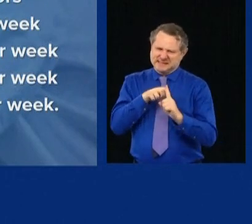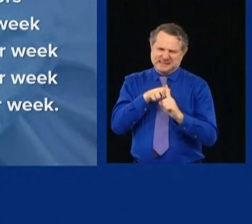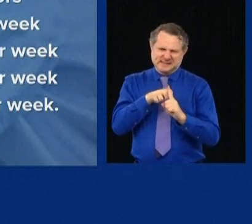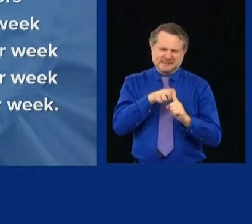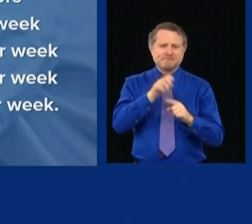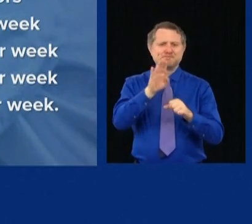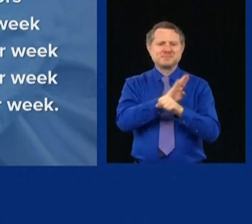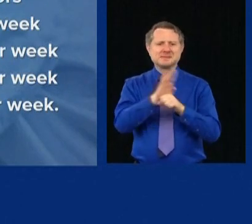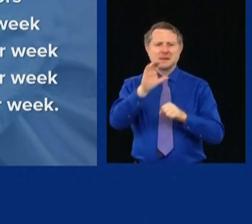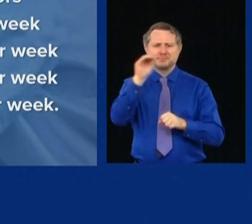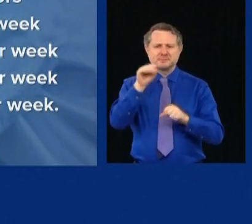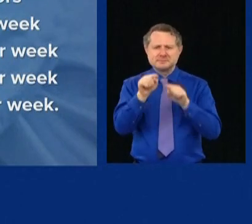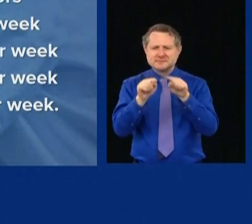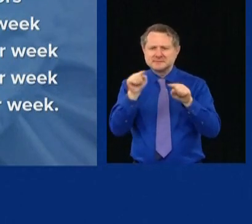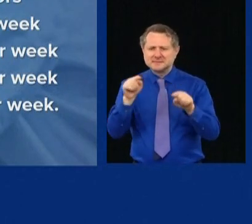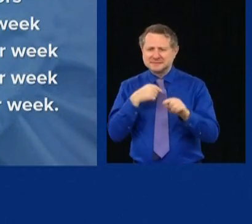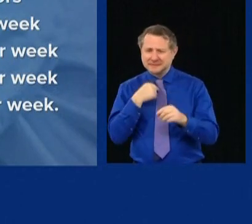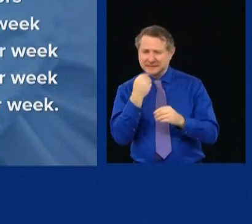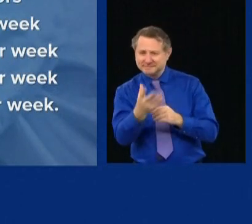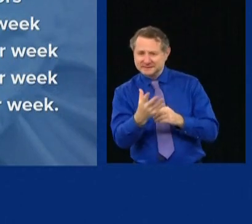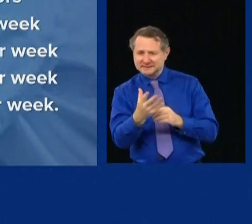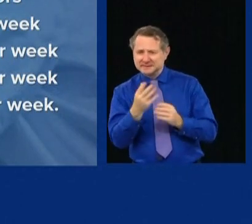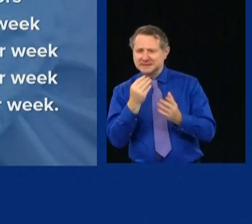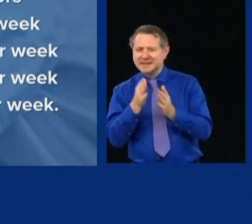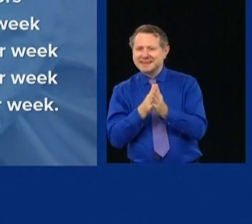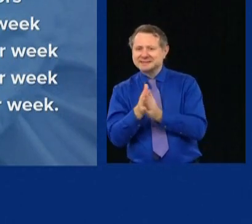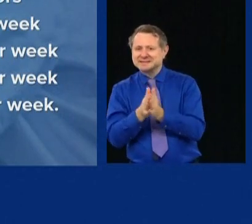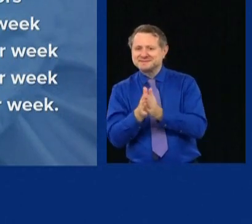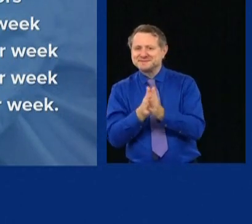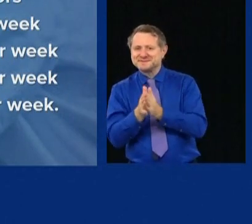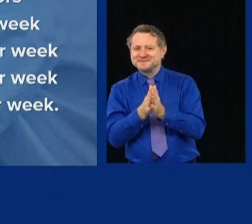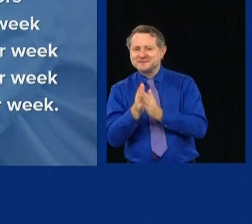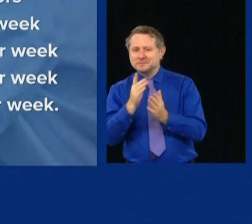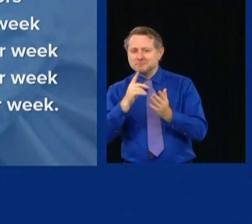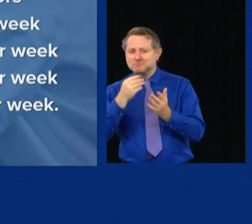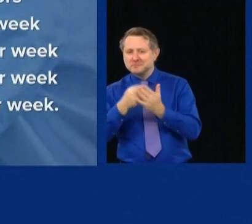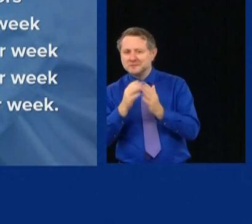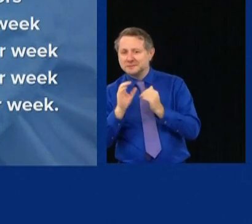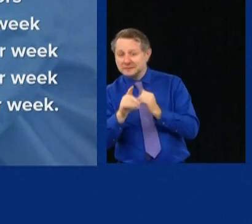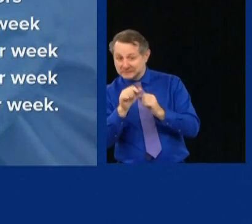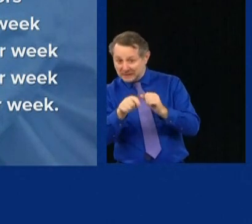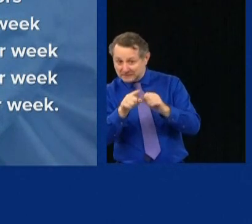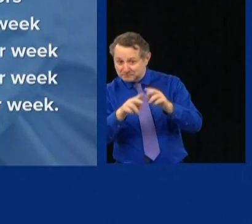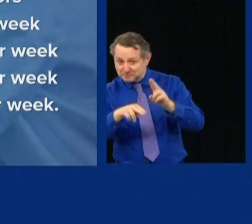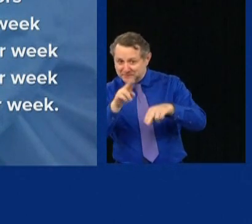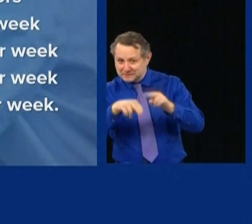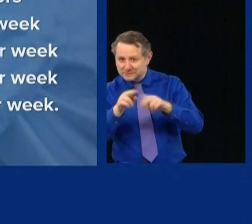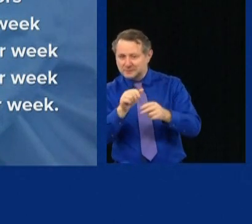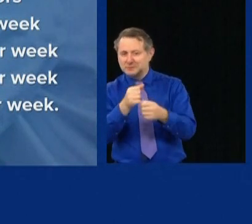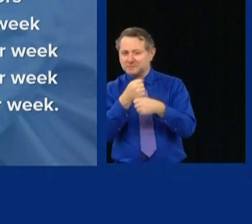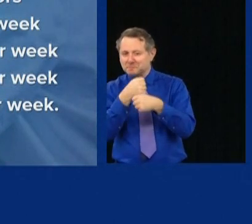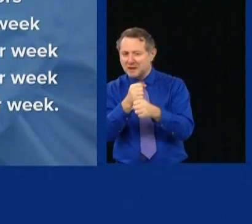WE ARE NOW AGGRESSIVELY COURTING